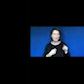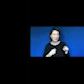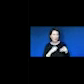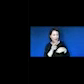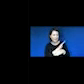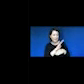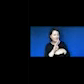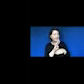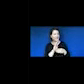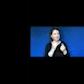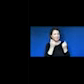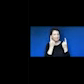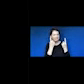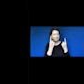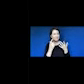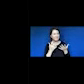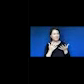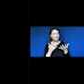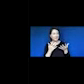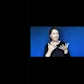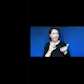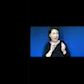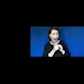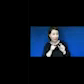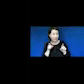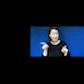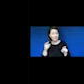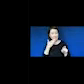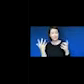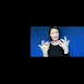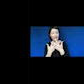client will best fit into their needs, and also highlight that person's strengths as